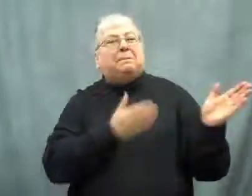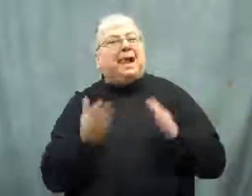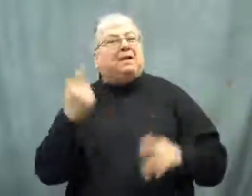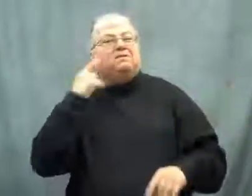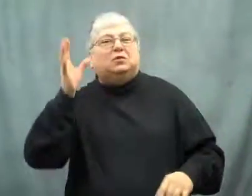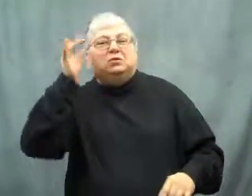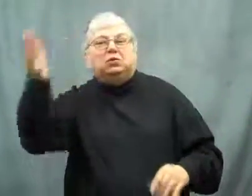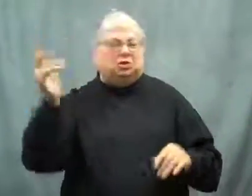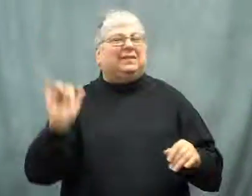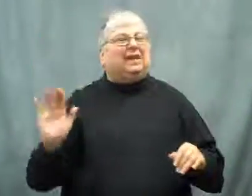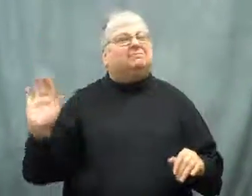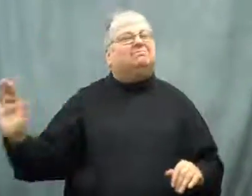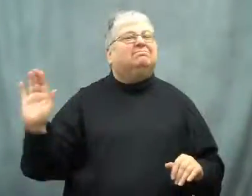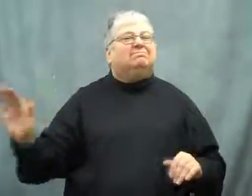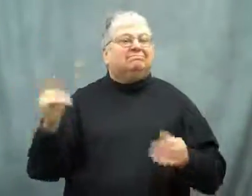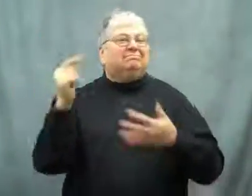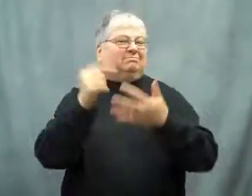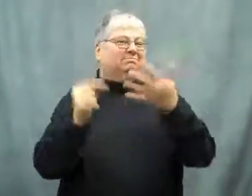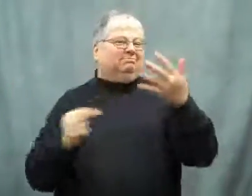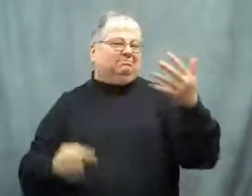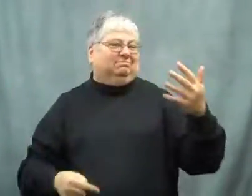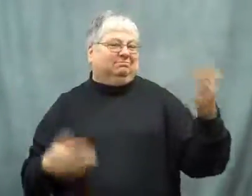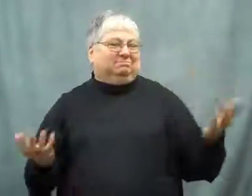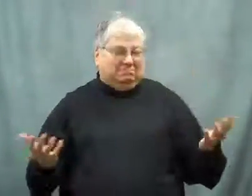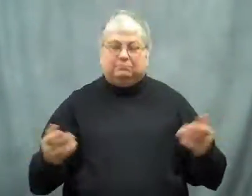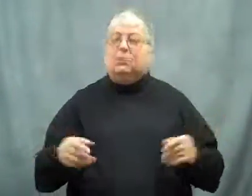and lays out solutions for the future.